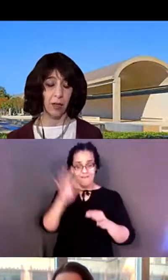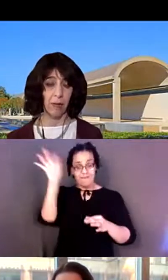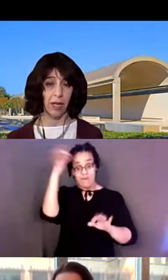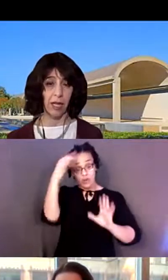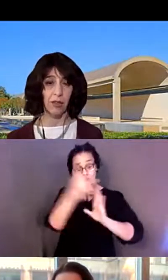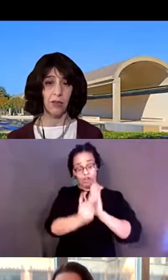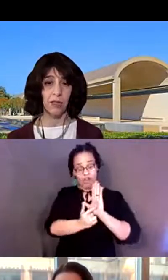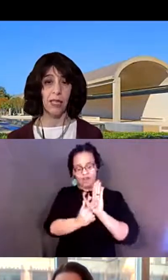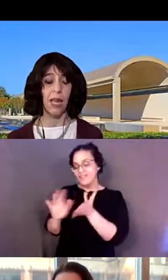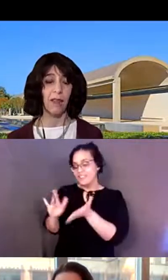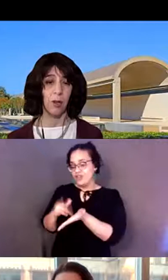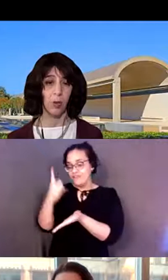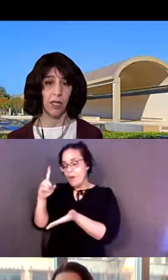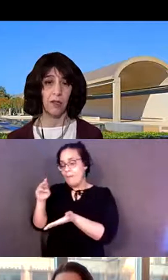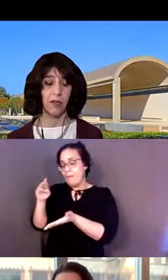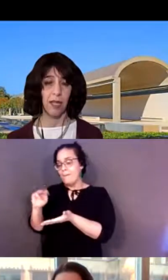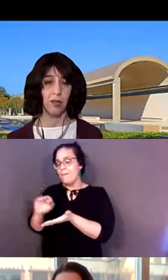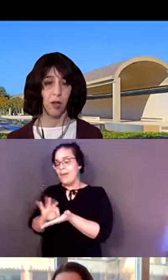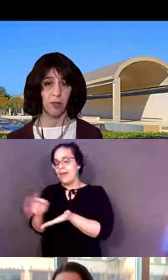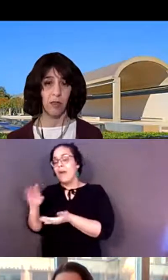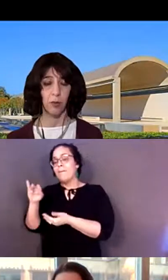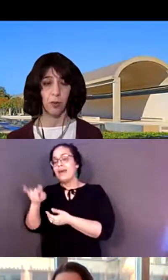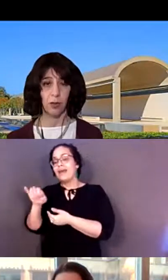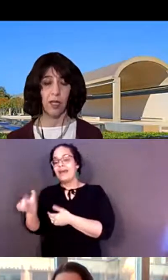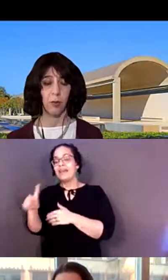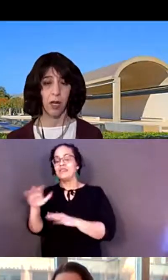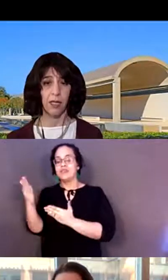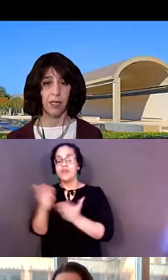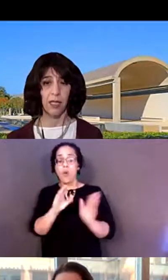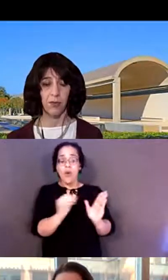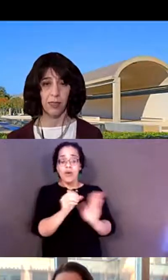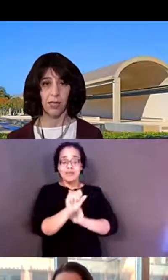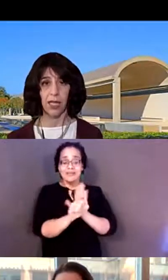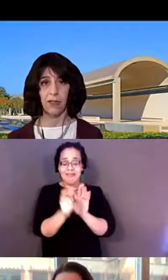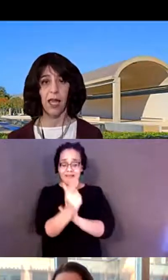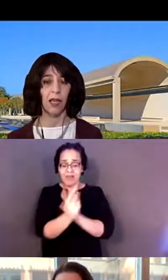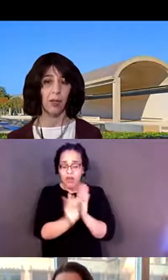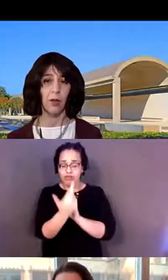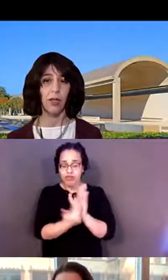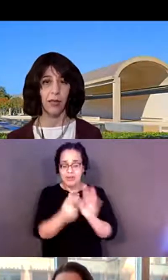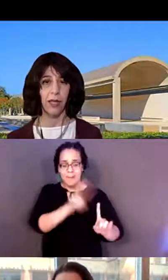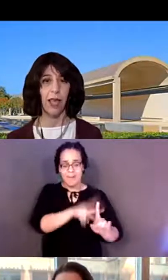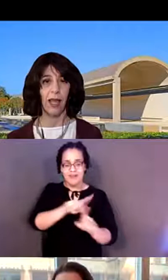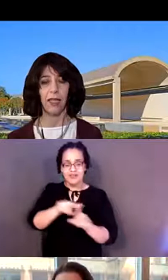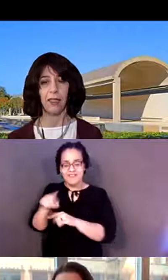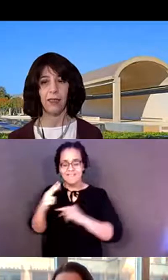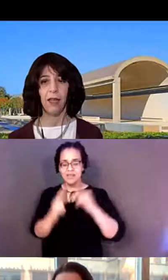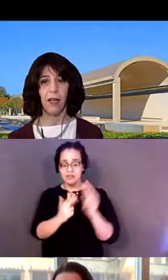and Medicaid services and the Oregon state laws and rules that apply to these